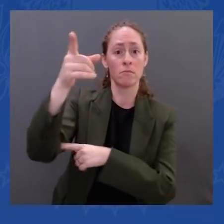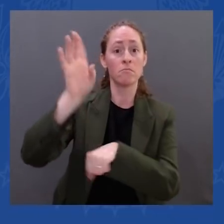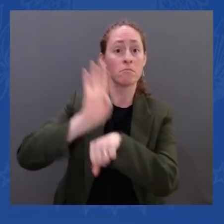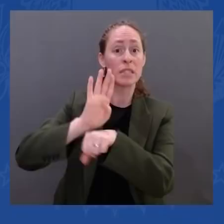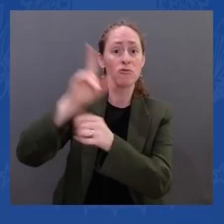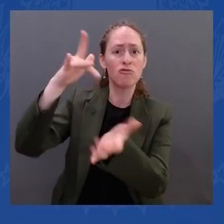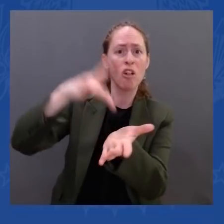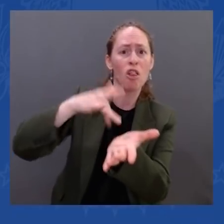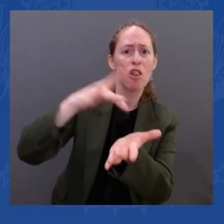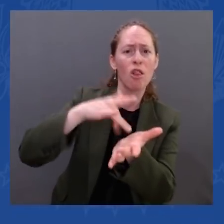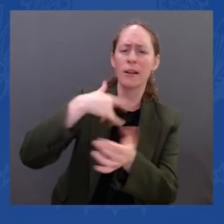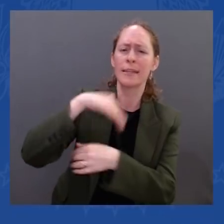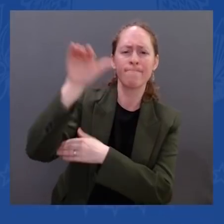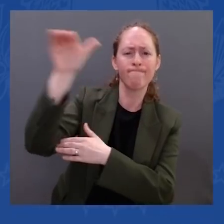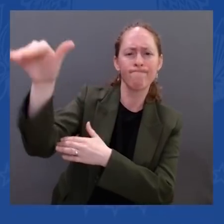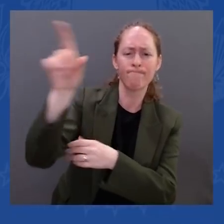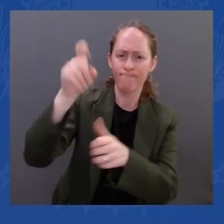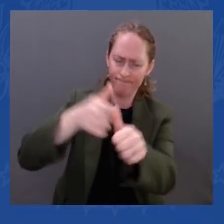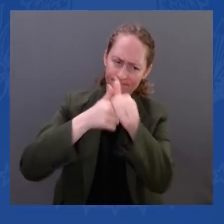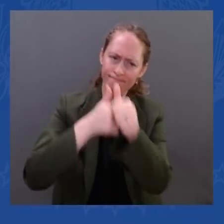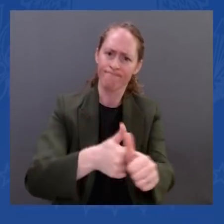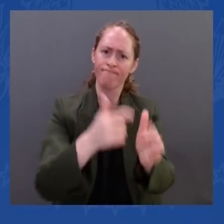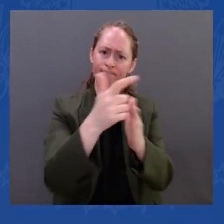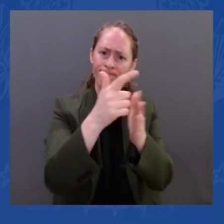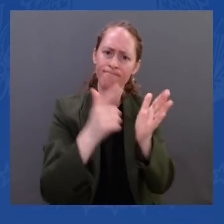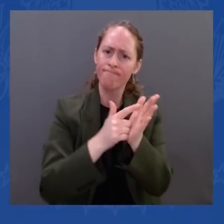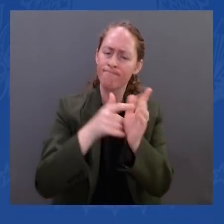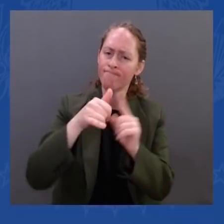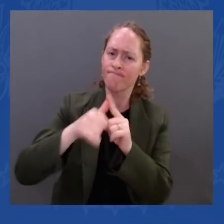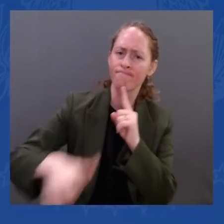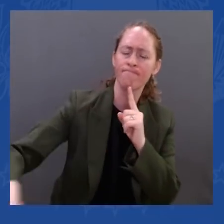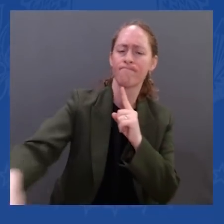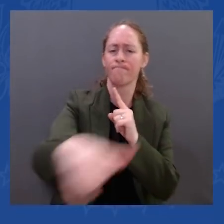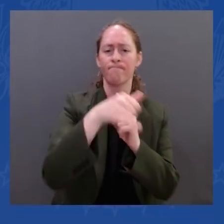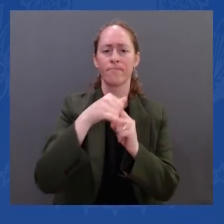economies in the democratic world, the United States and Japan,